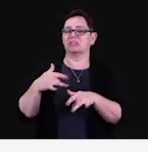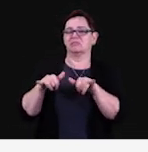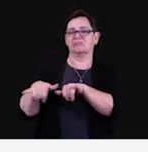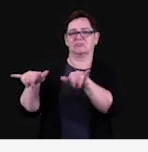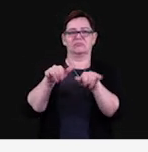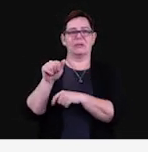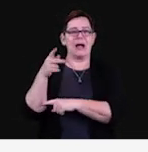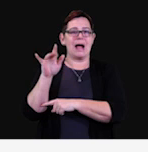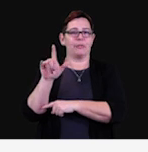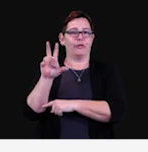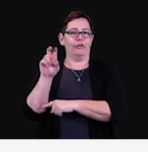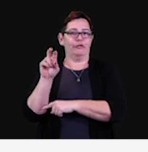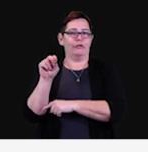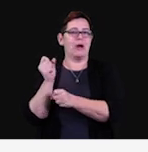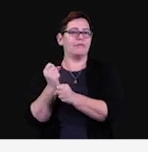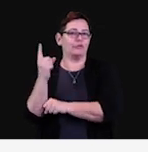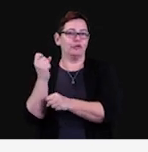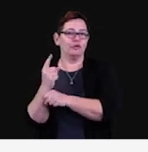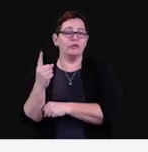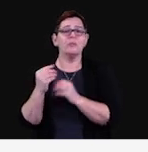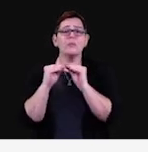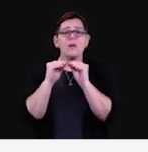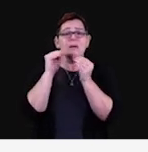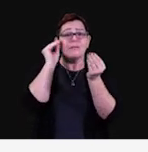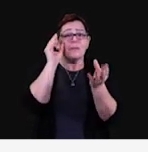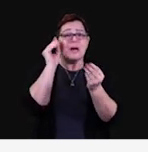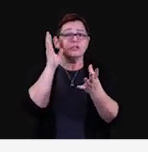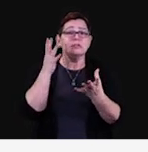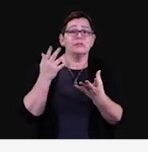For more information or if you need to file a tax return,